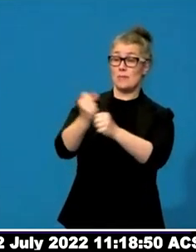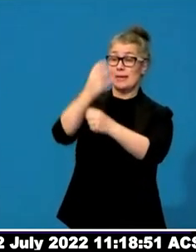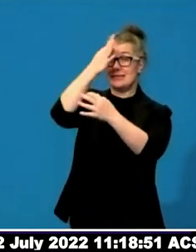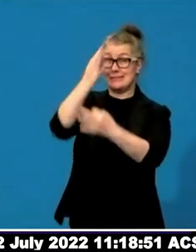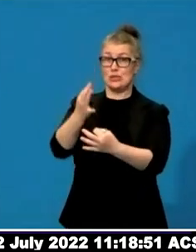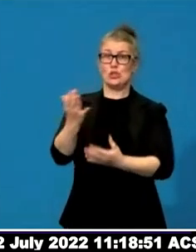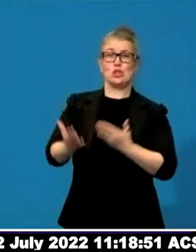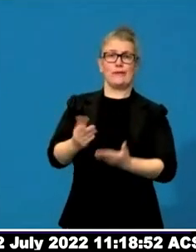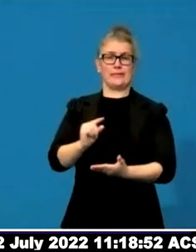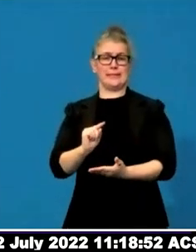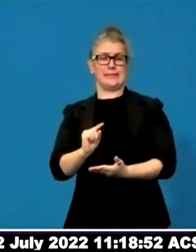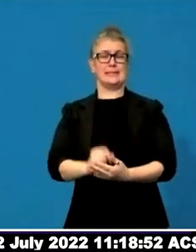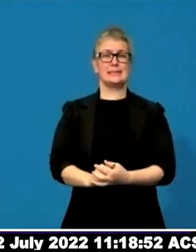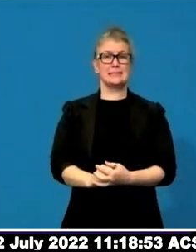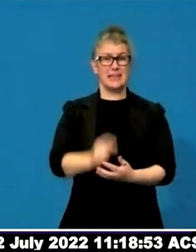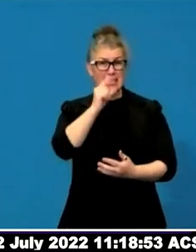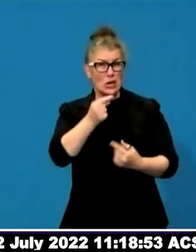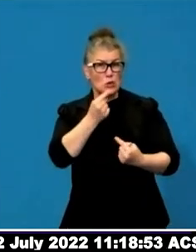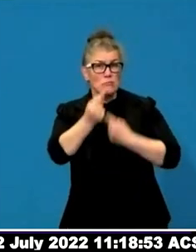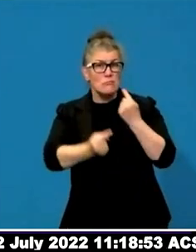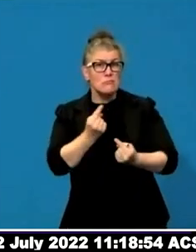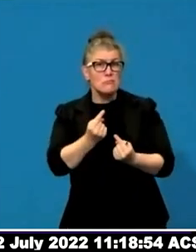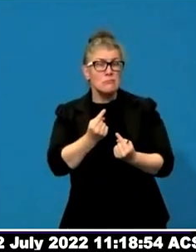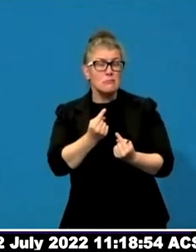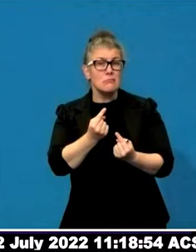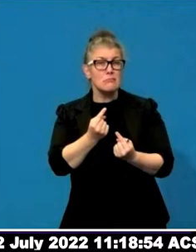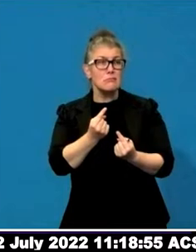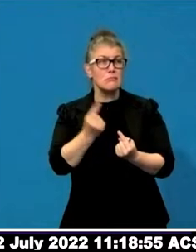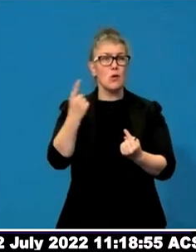Can you explain to the Commissioners why you engage consultants